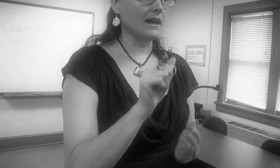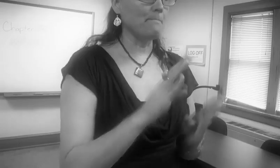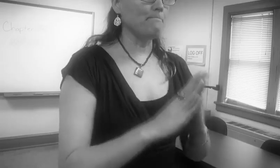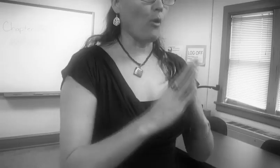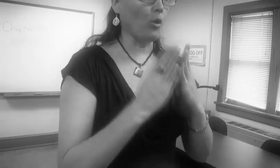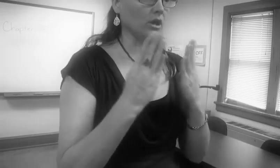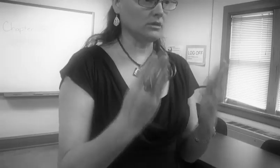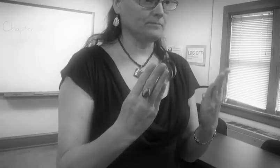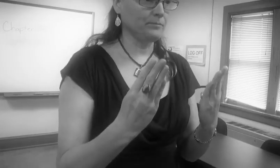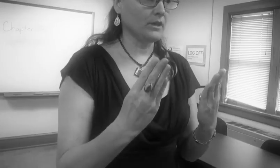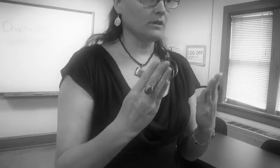... book ...